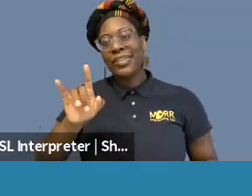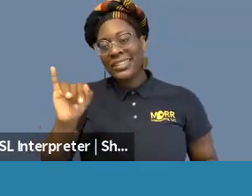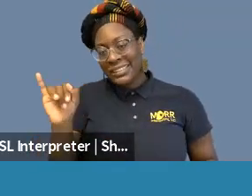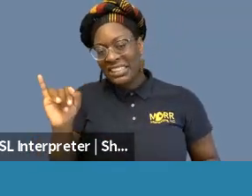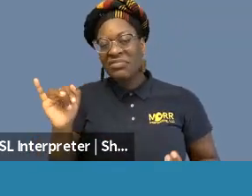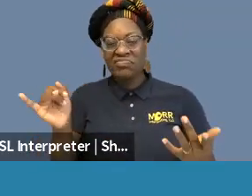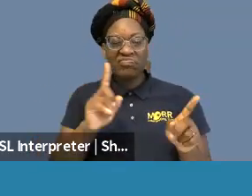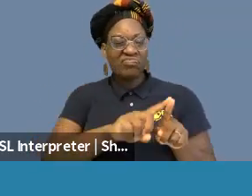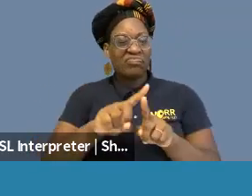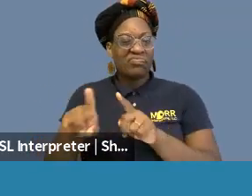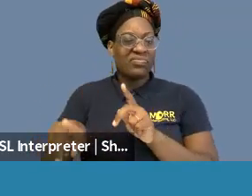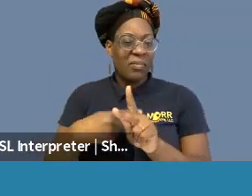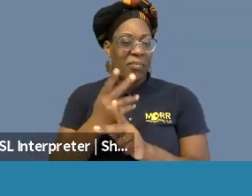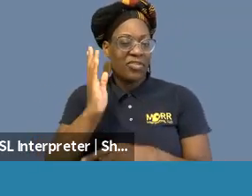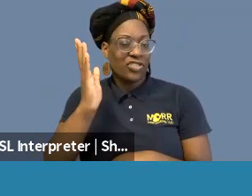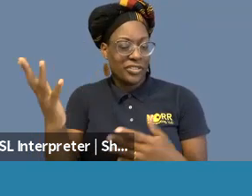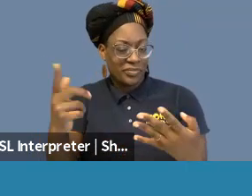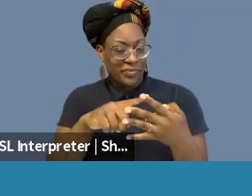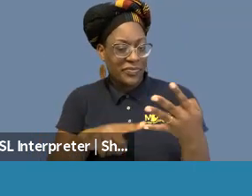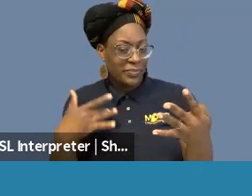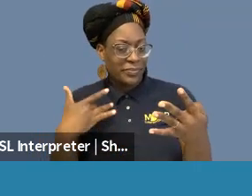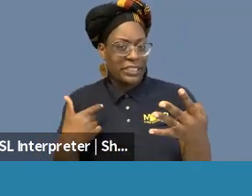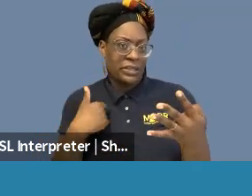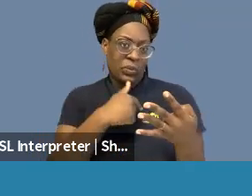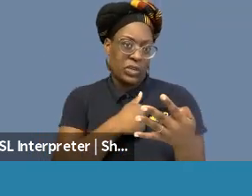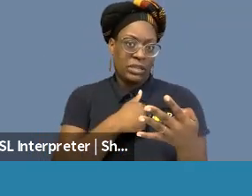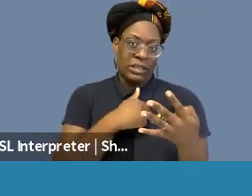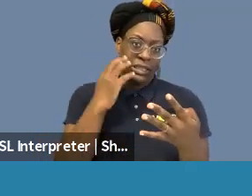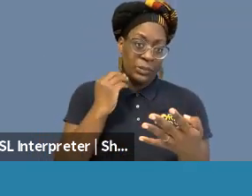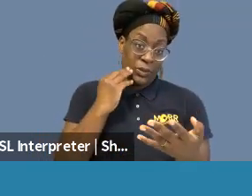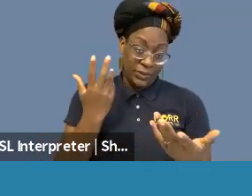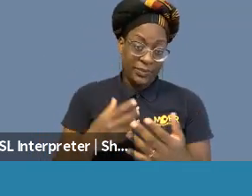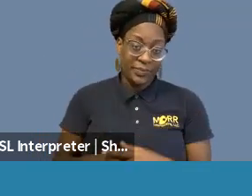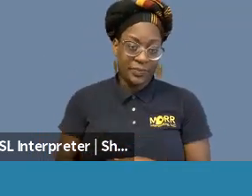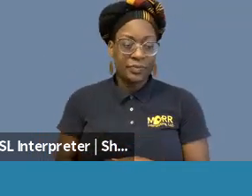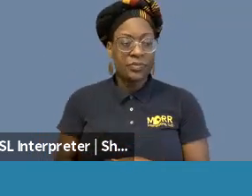Let's now look at what I consider to be three main principles for consulting on multimodal texts: